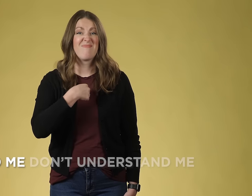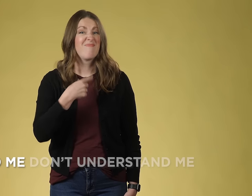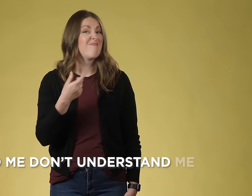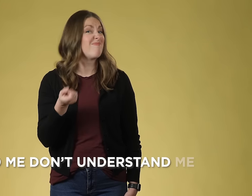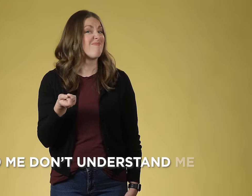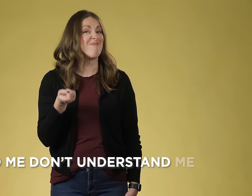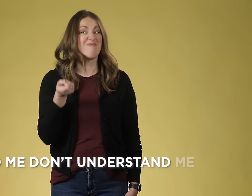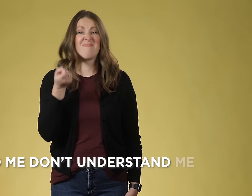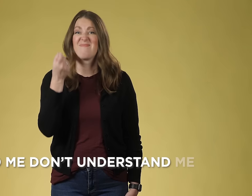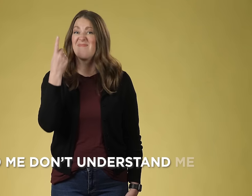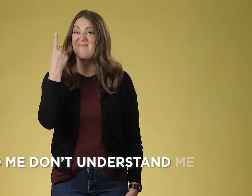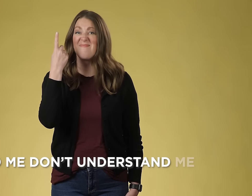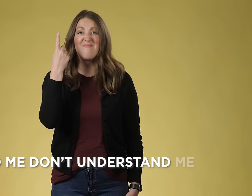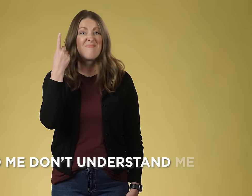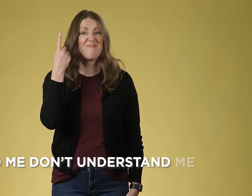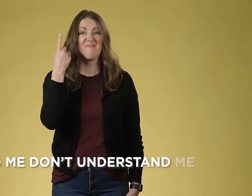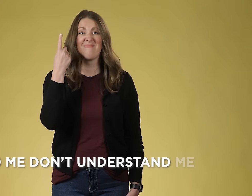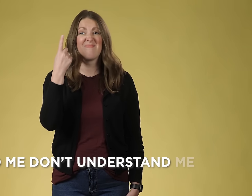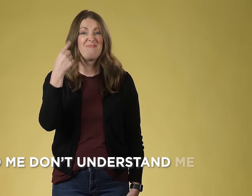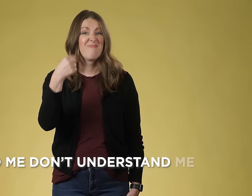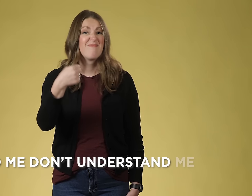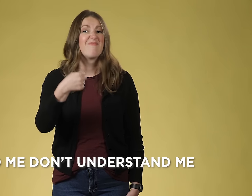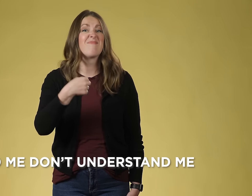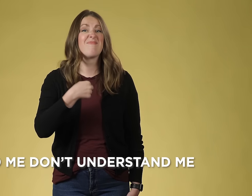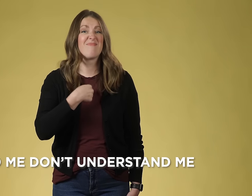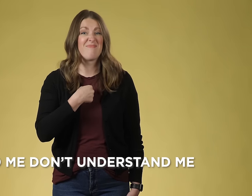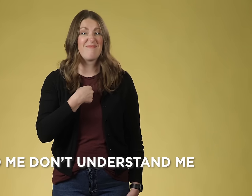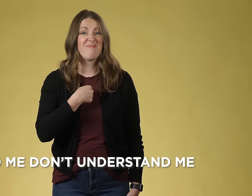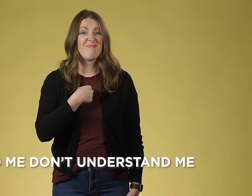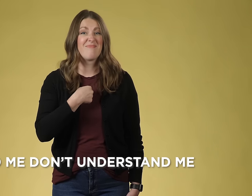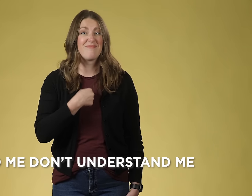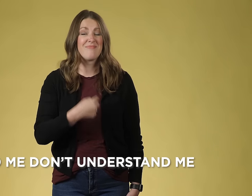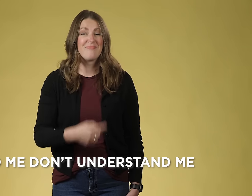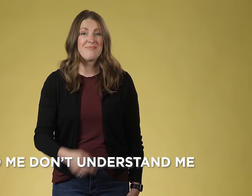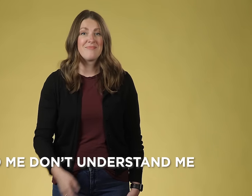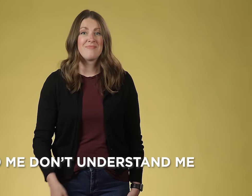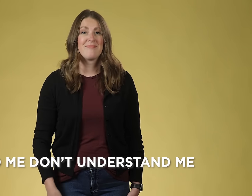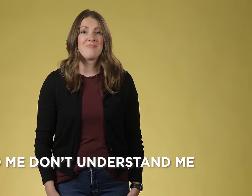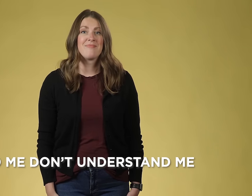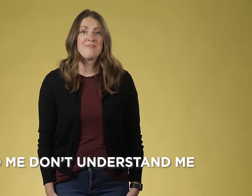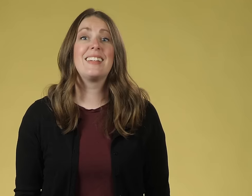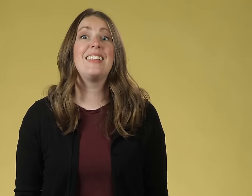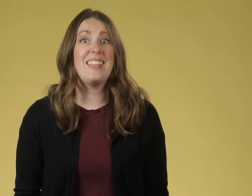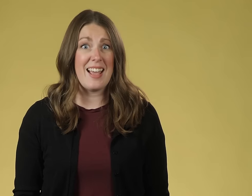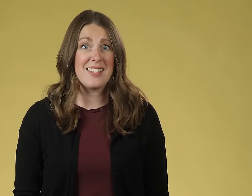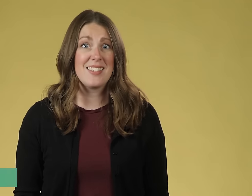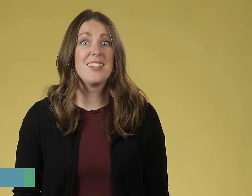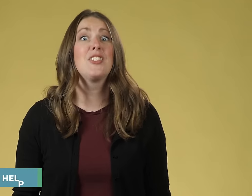our website learnhowtosign.org and until next time keep learning how to sign 🤟🏼